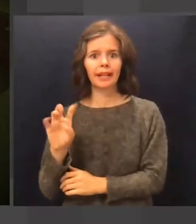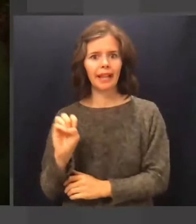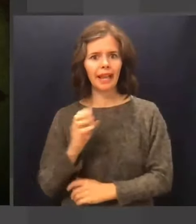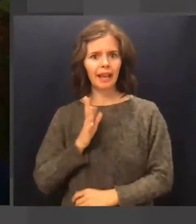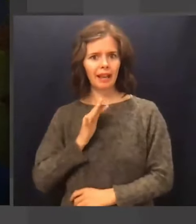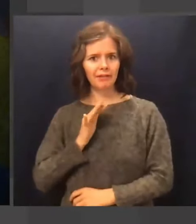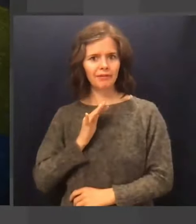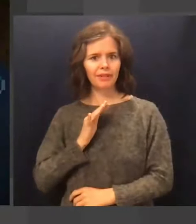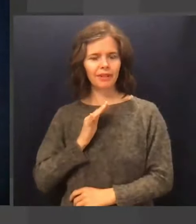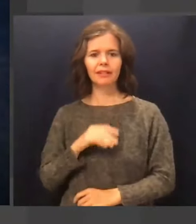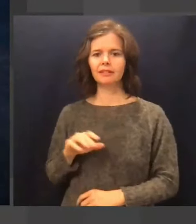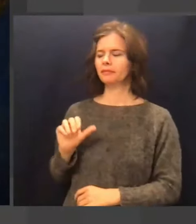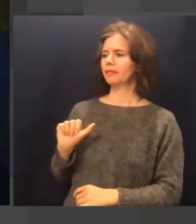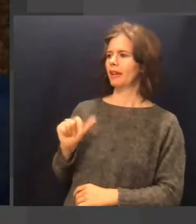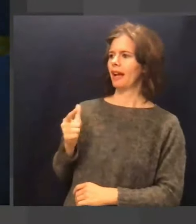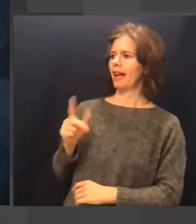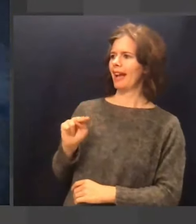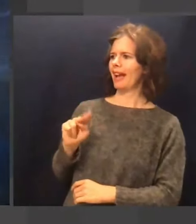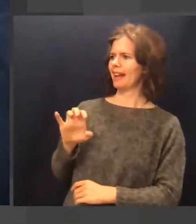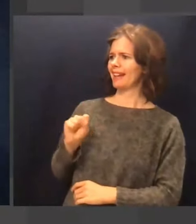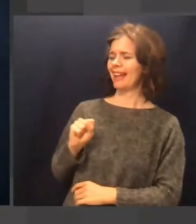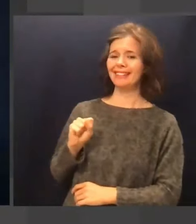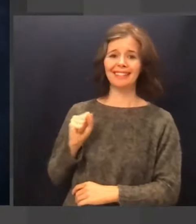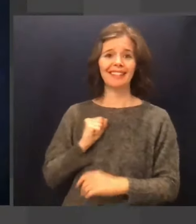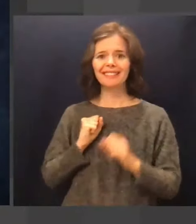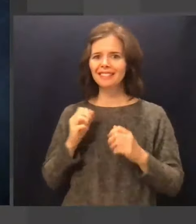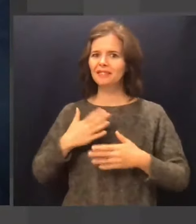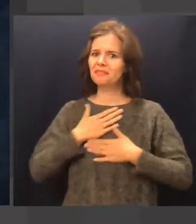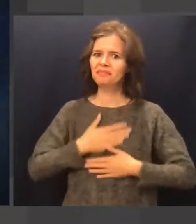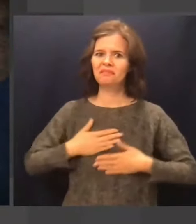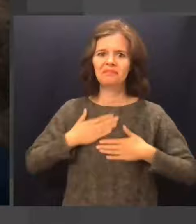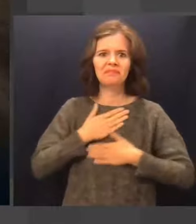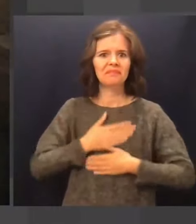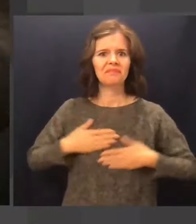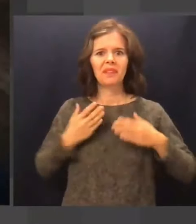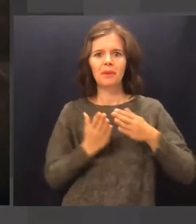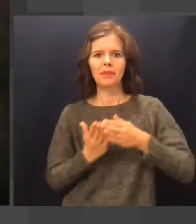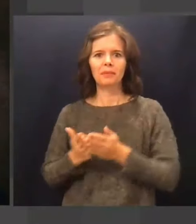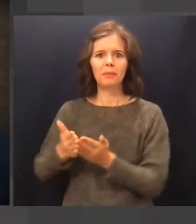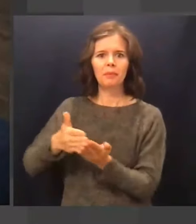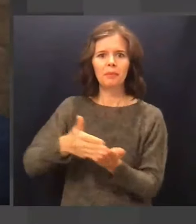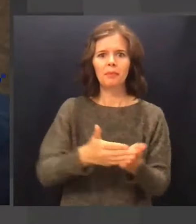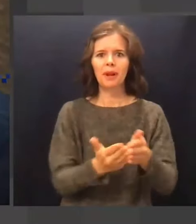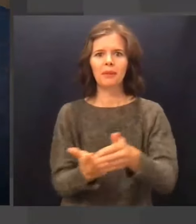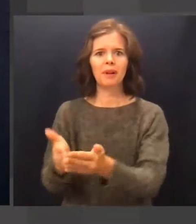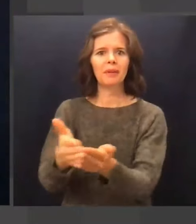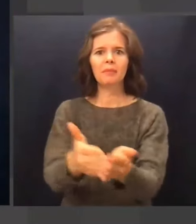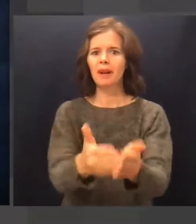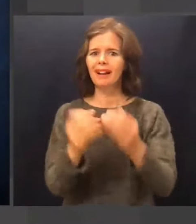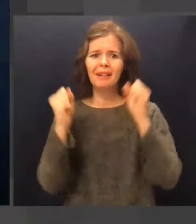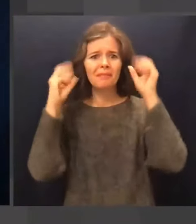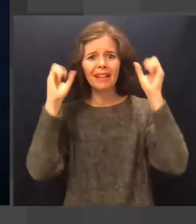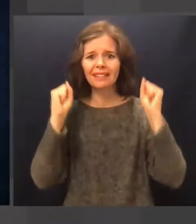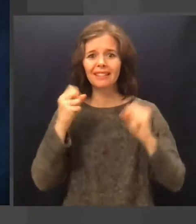TO TRAVERSE THE CAVES. LOOK AT THIS.